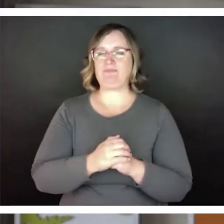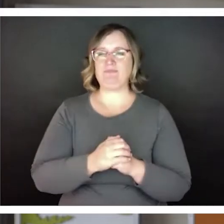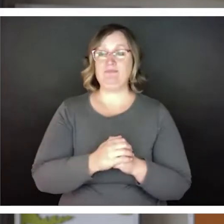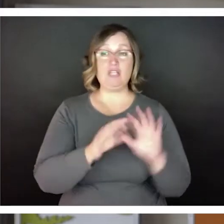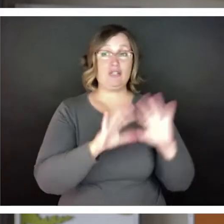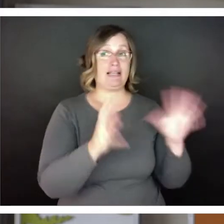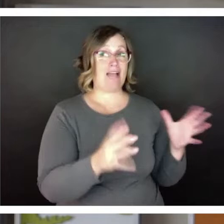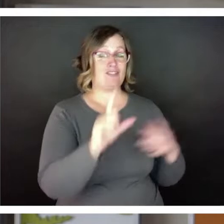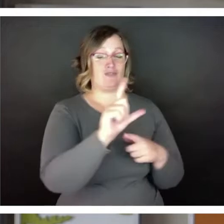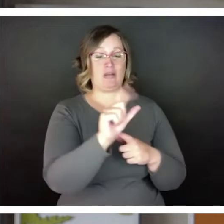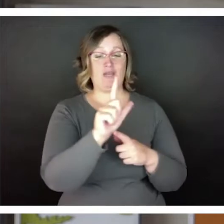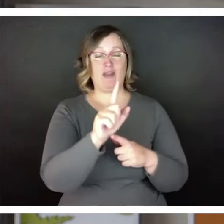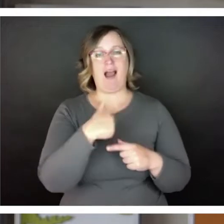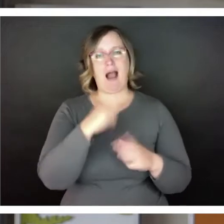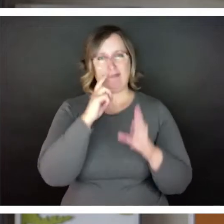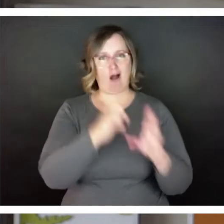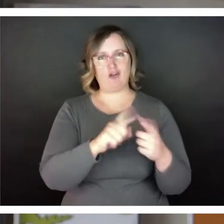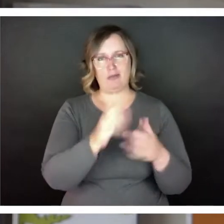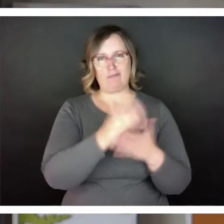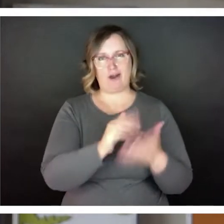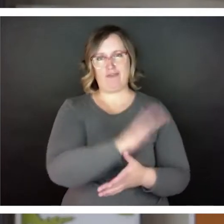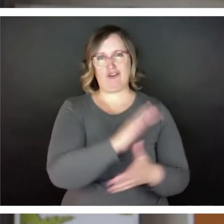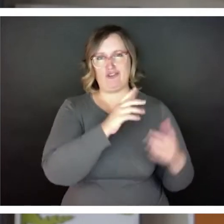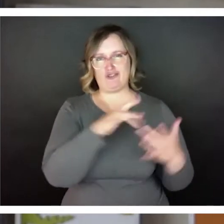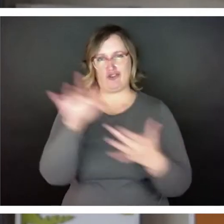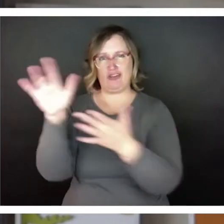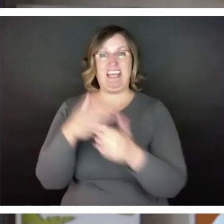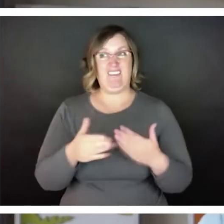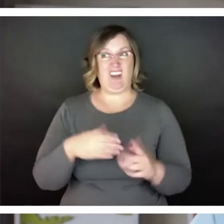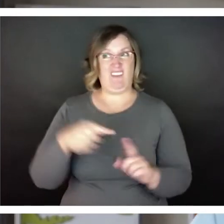I'm honored to be a part of your journey even if this isn't what you'd hoped for.